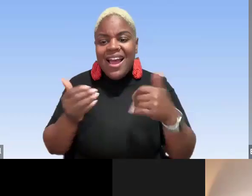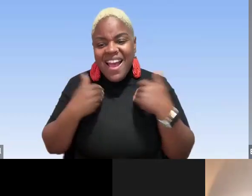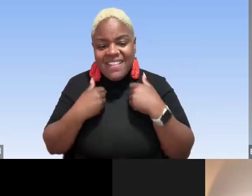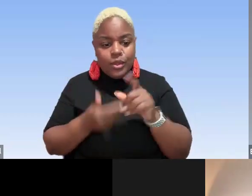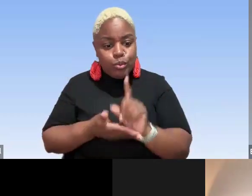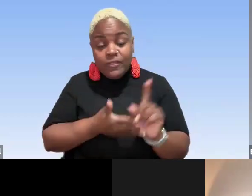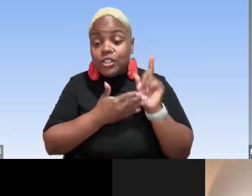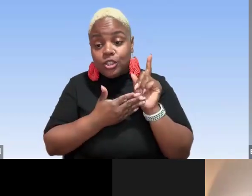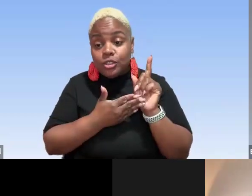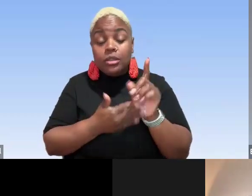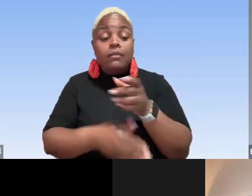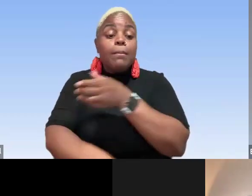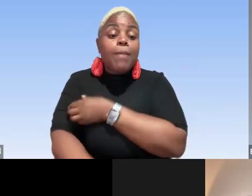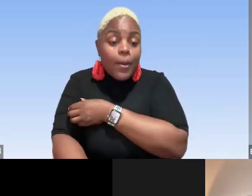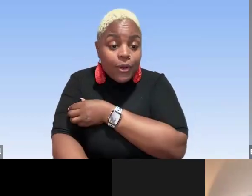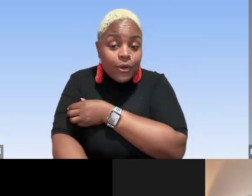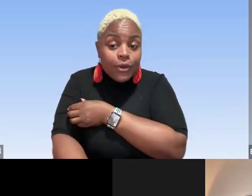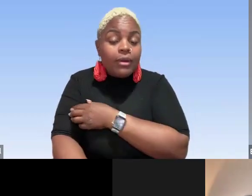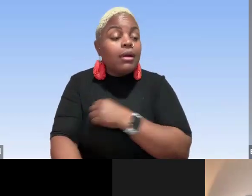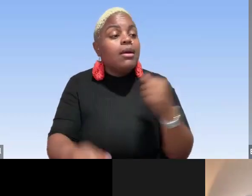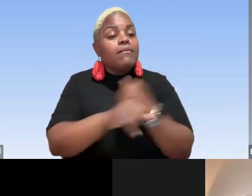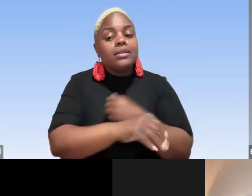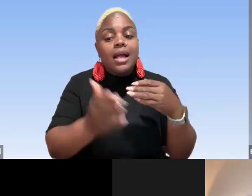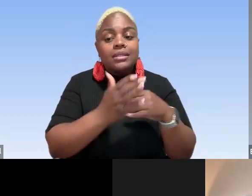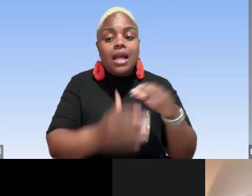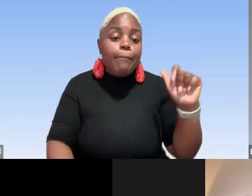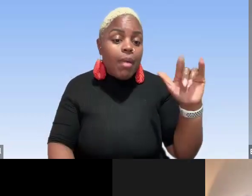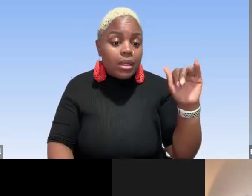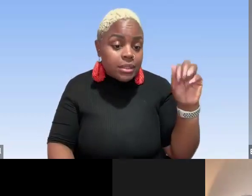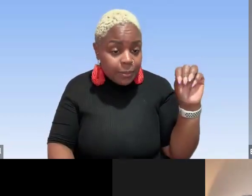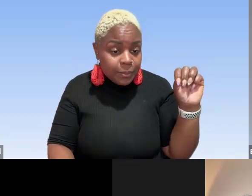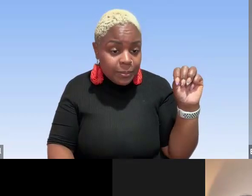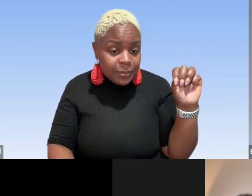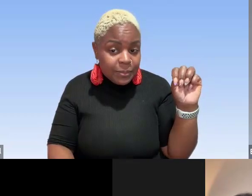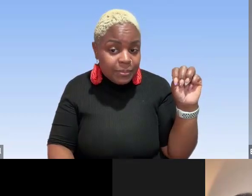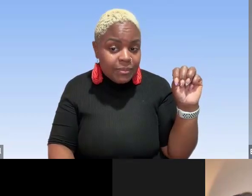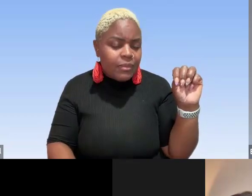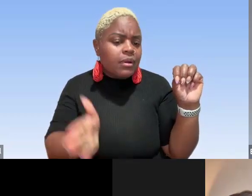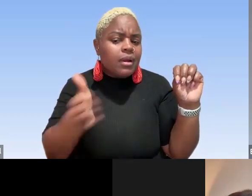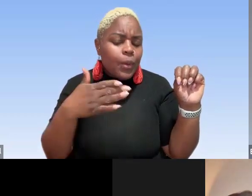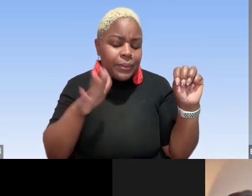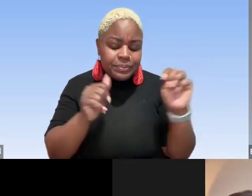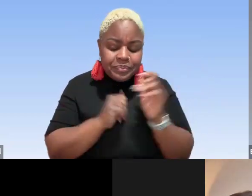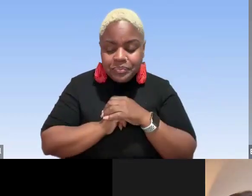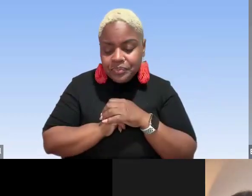we battle ableism. So, anyway, I, yeah. I could keep talking and talking, but I'm not going to.